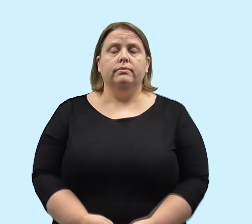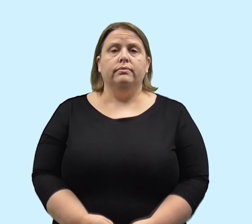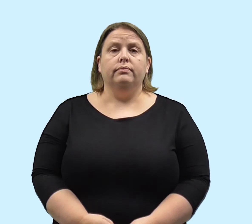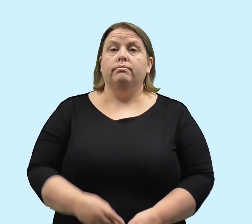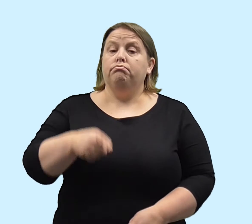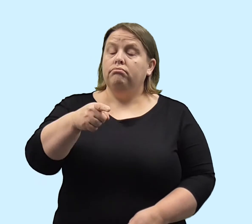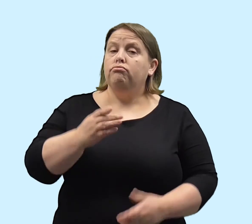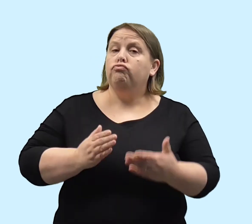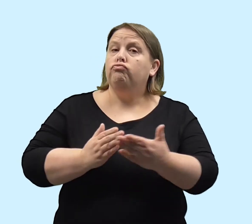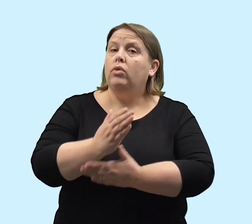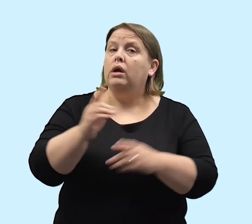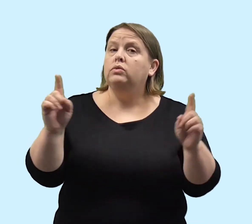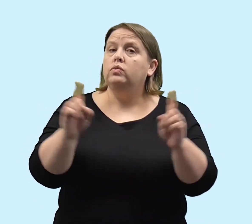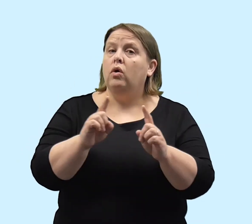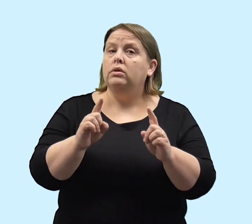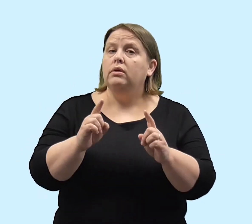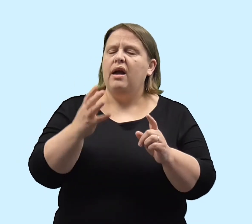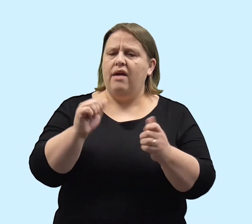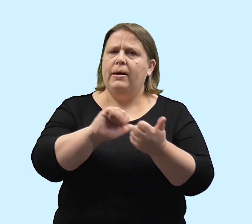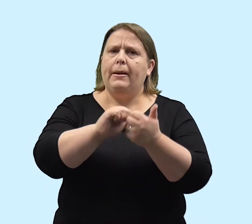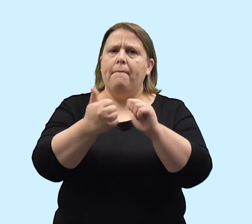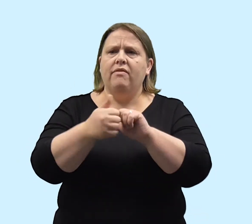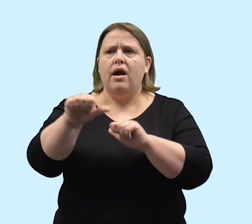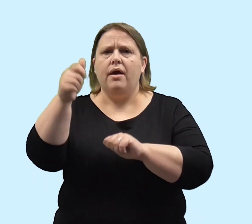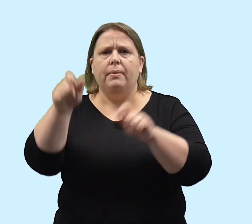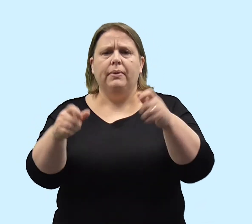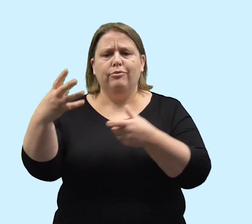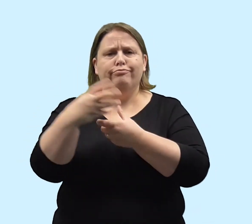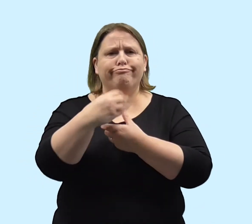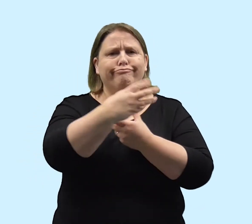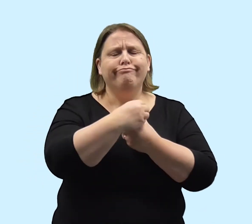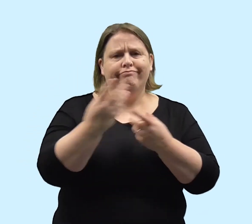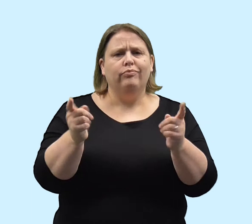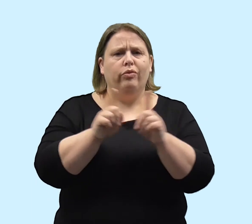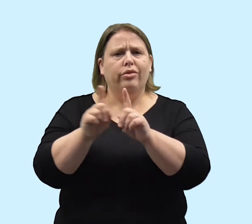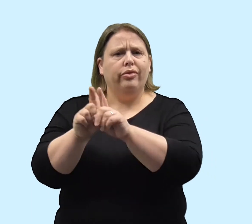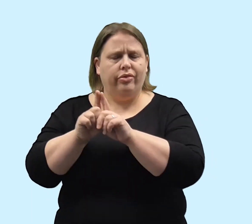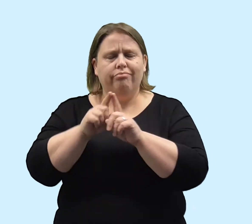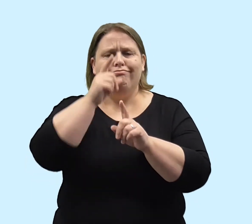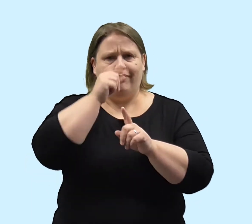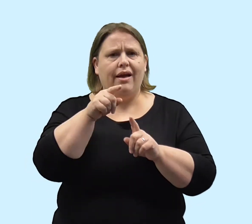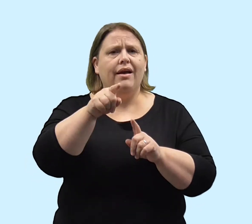You have the right to the company of others.